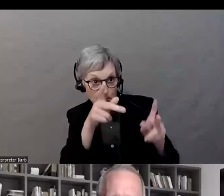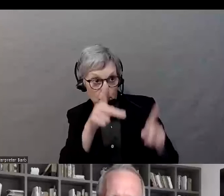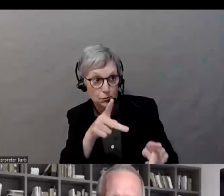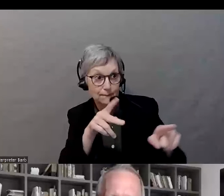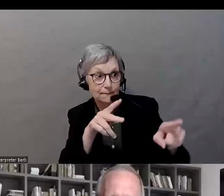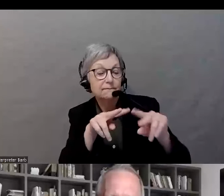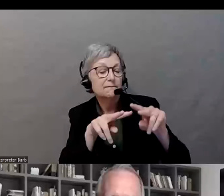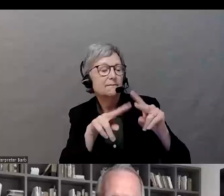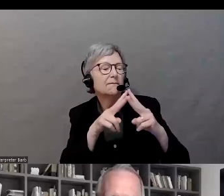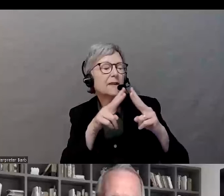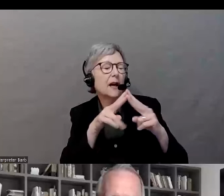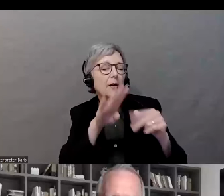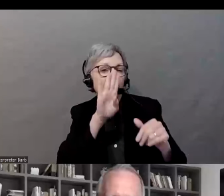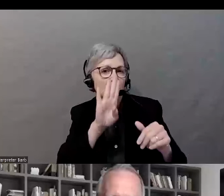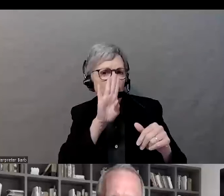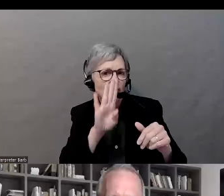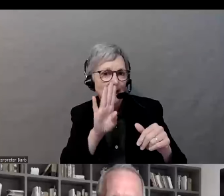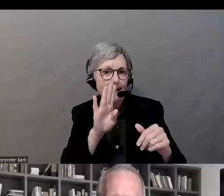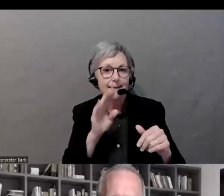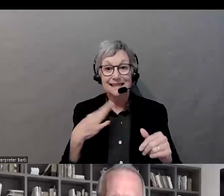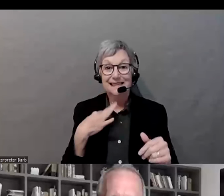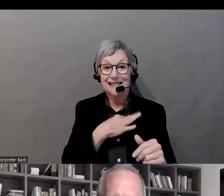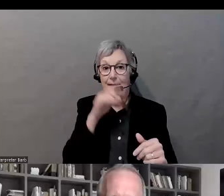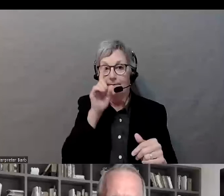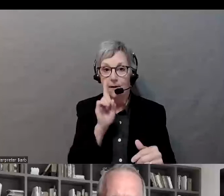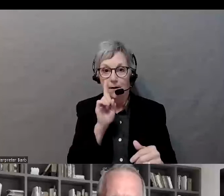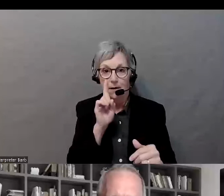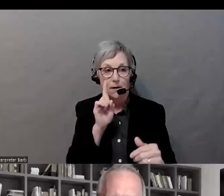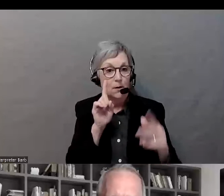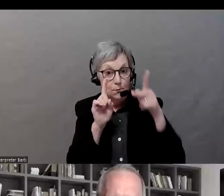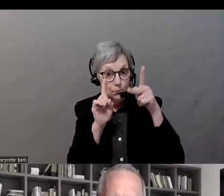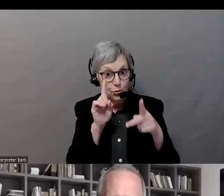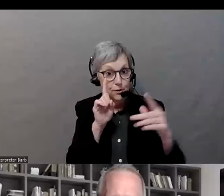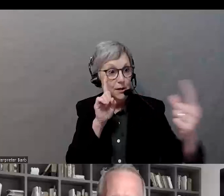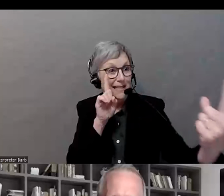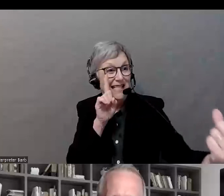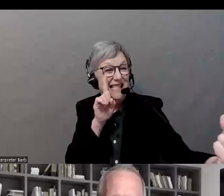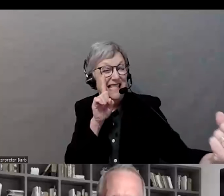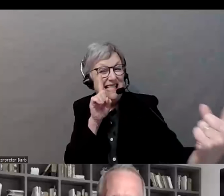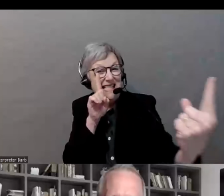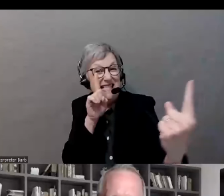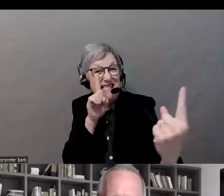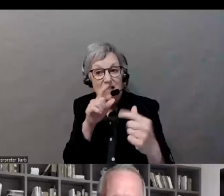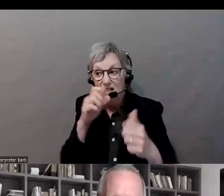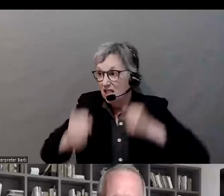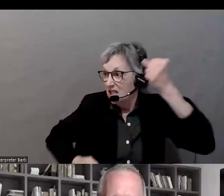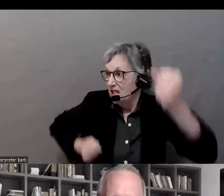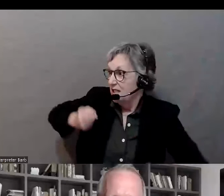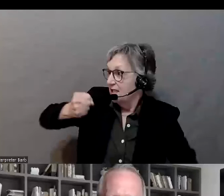CHARGED AT A STAFF MEMBER WHO PICKED UP A PAD AND THE GUEST DID